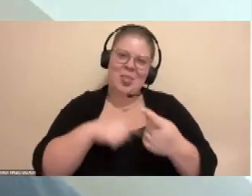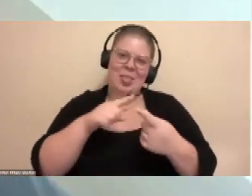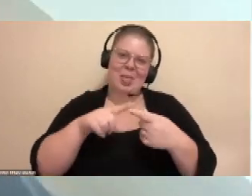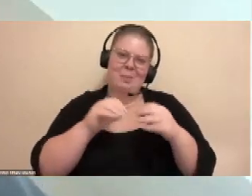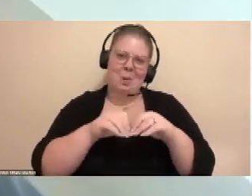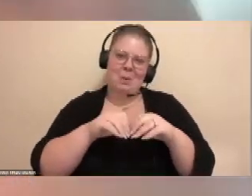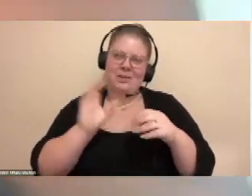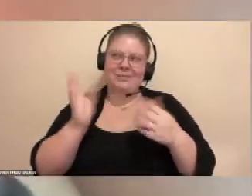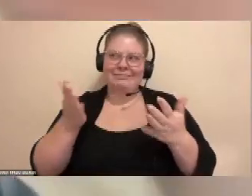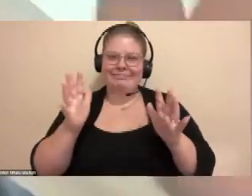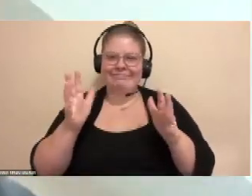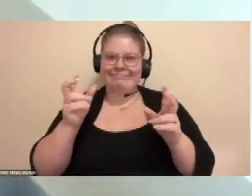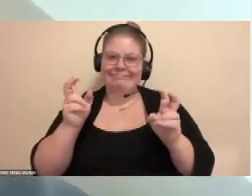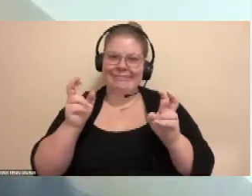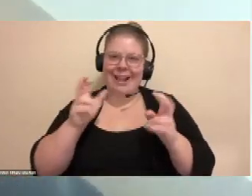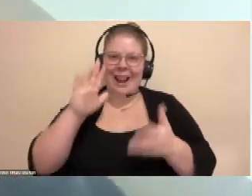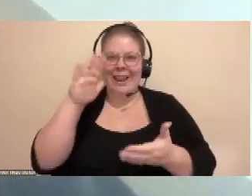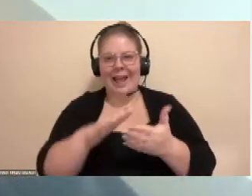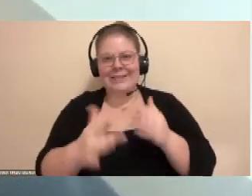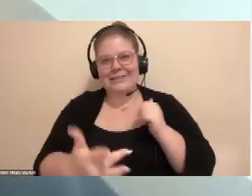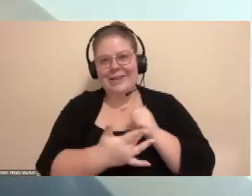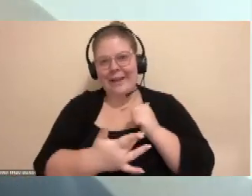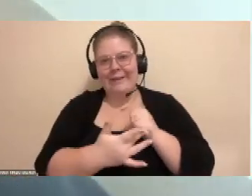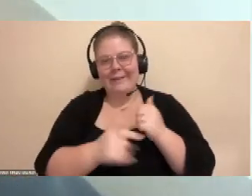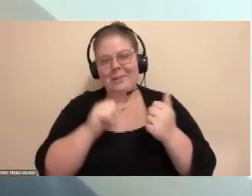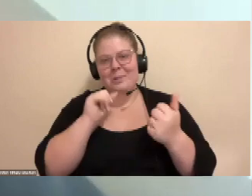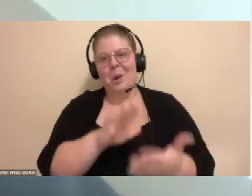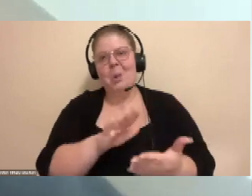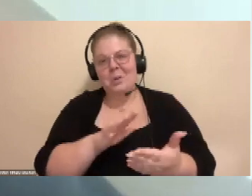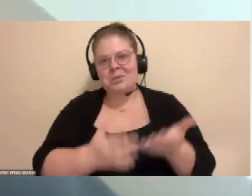less technically complex method may